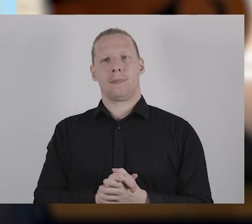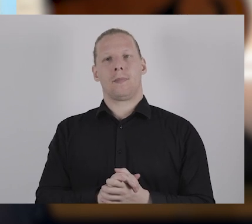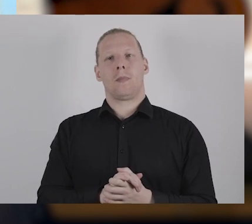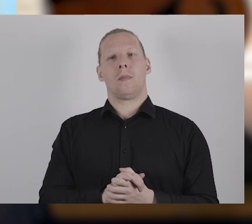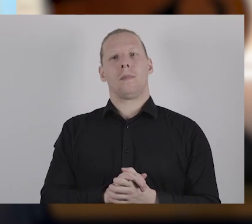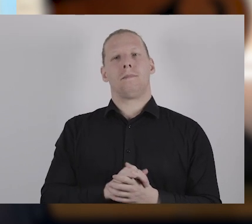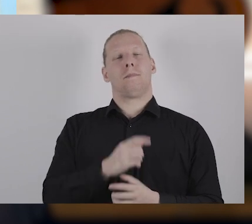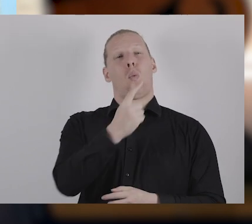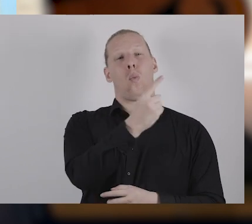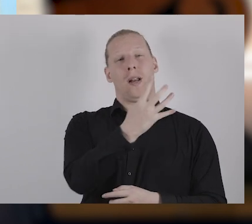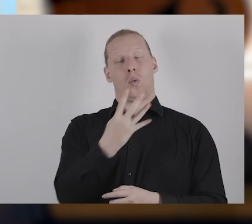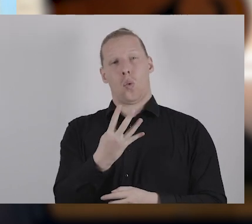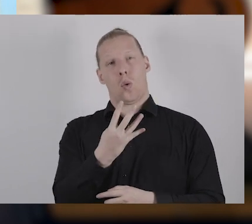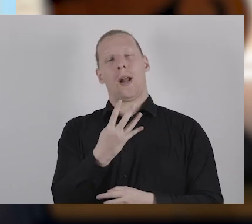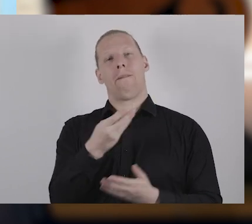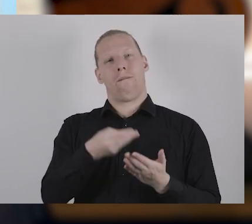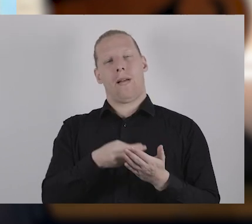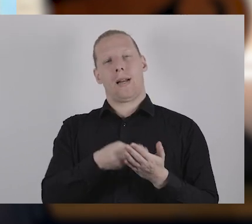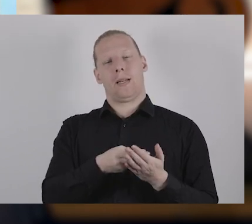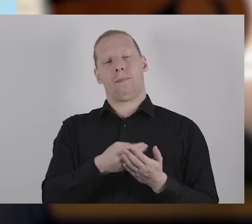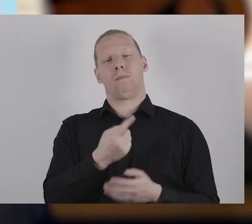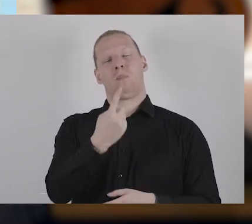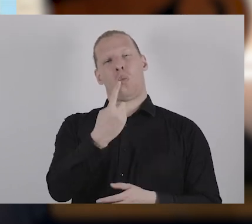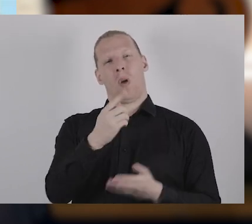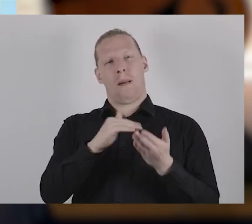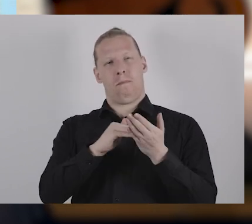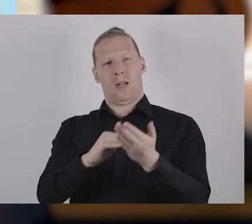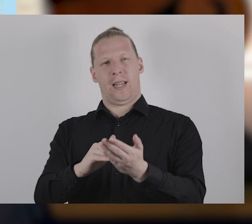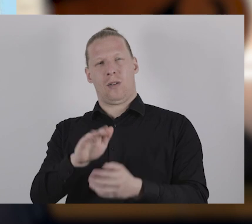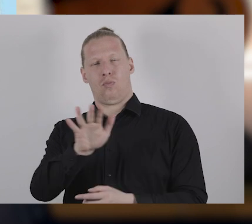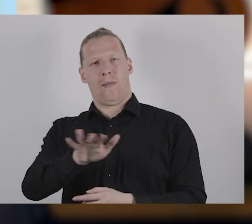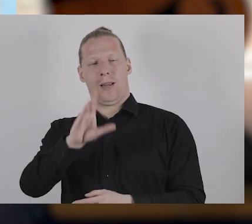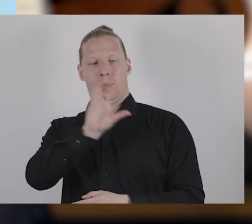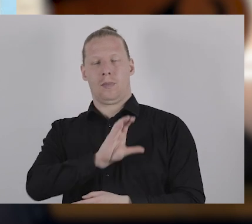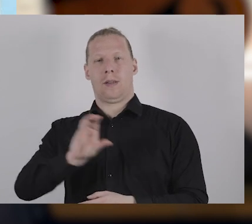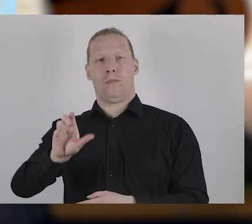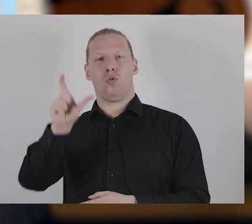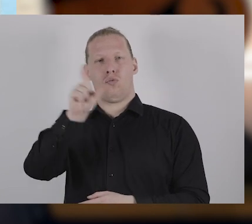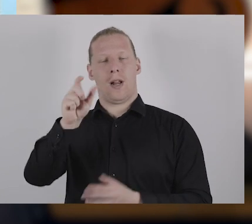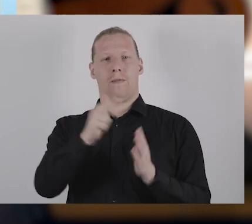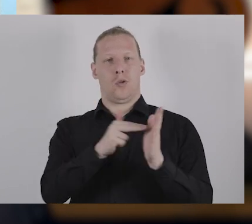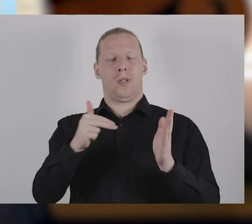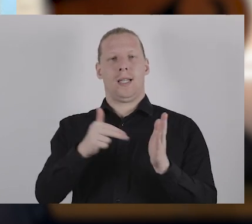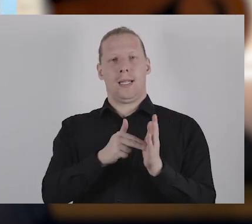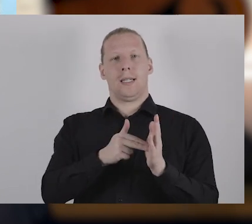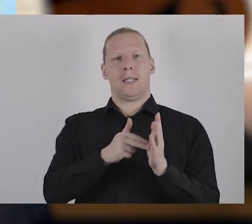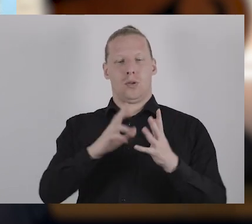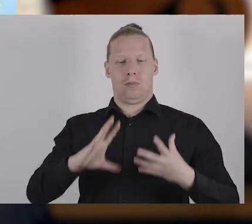Almost a quarter of this new funding — $1 million — has been allocated to Creative New Zealand for distribution. I'm pleased that —